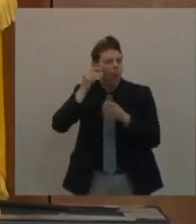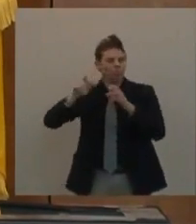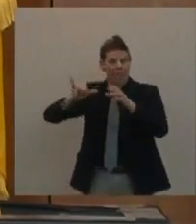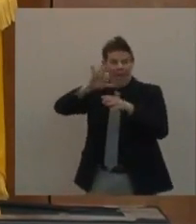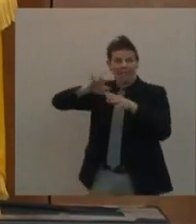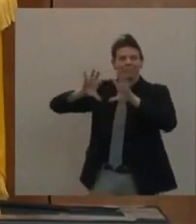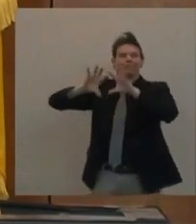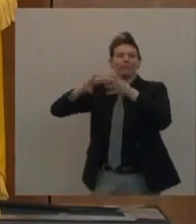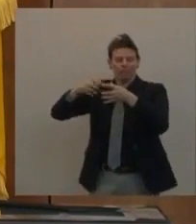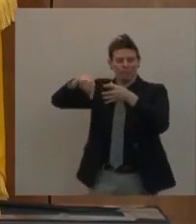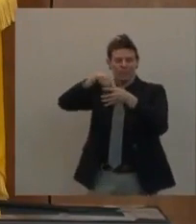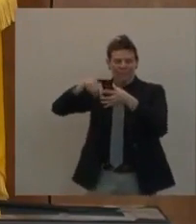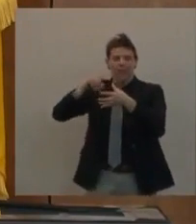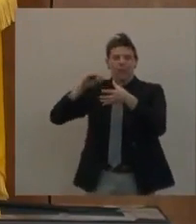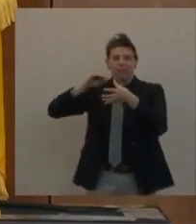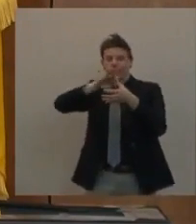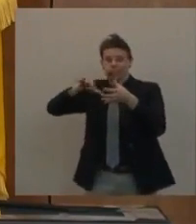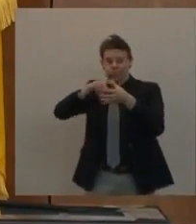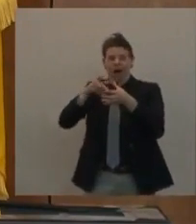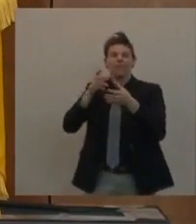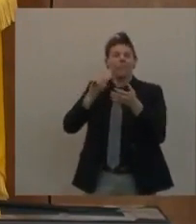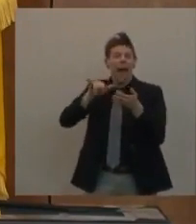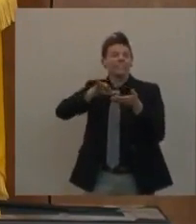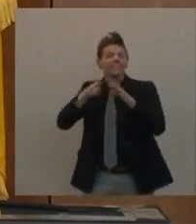AN OLDER WOMAN IN HER 80’S.